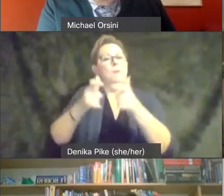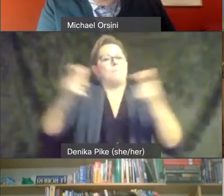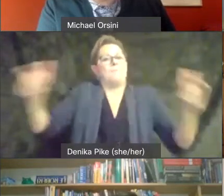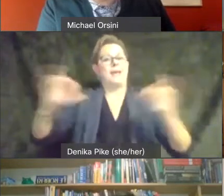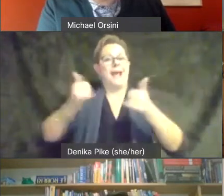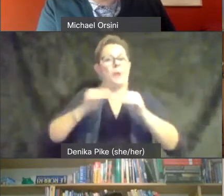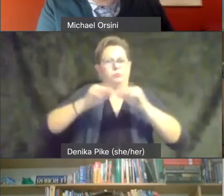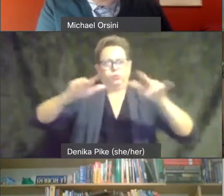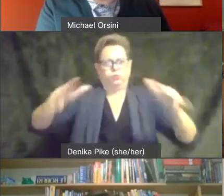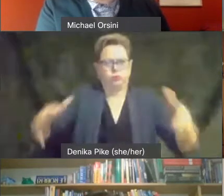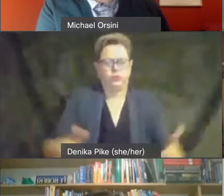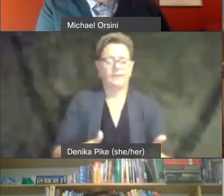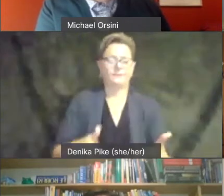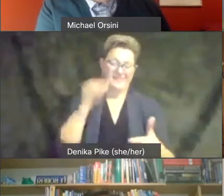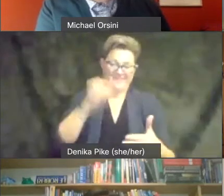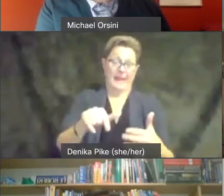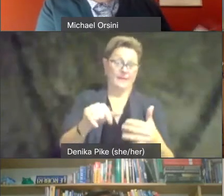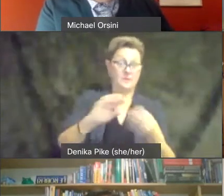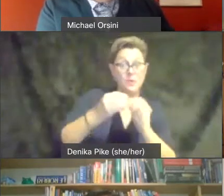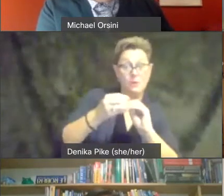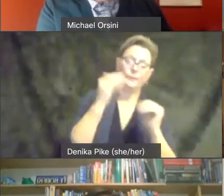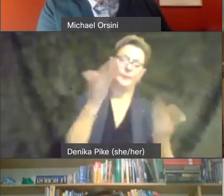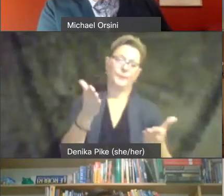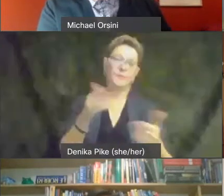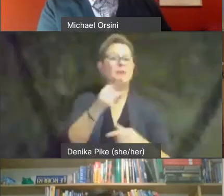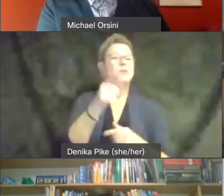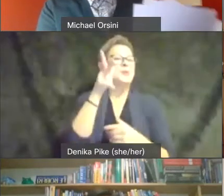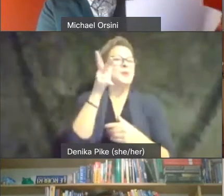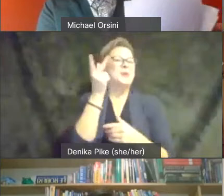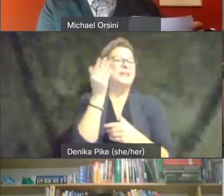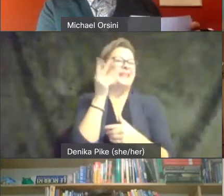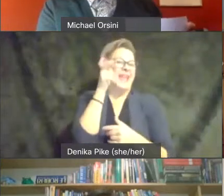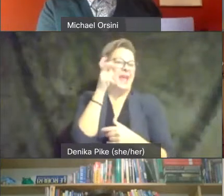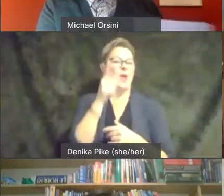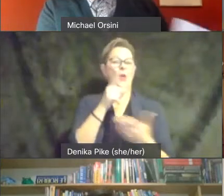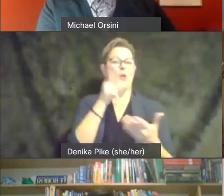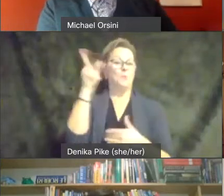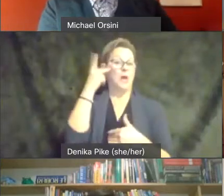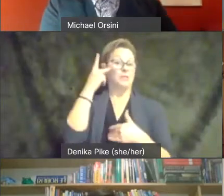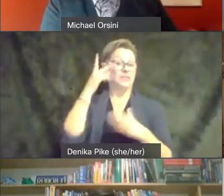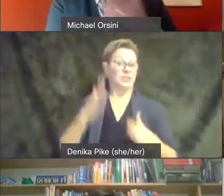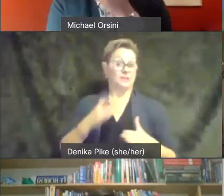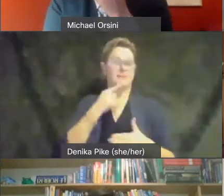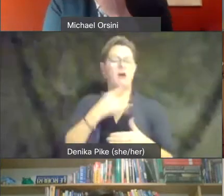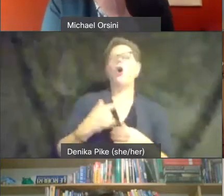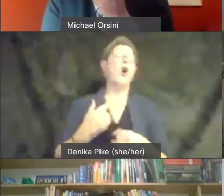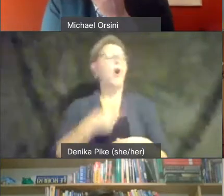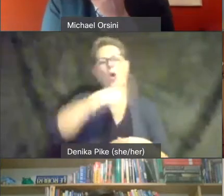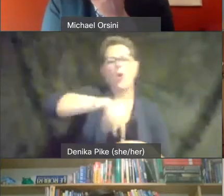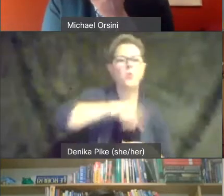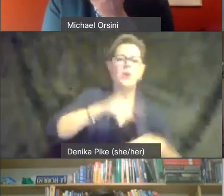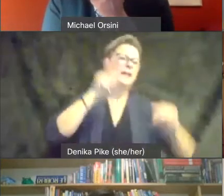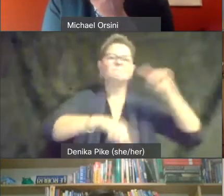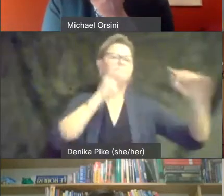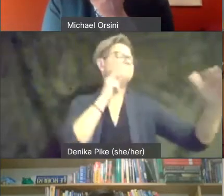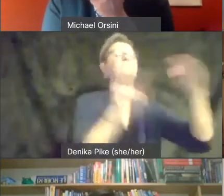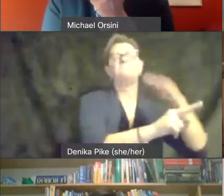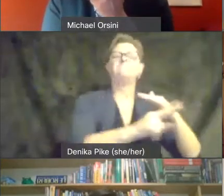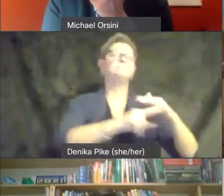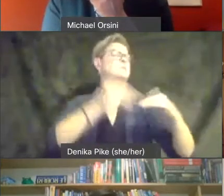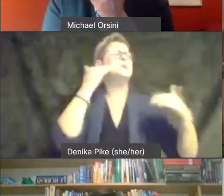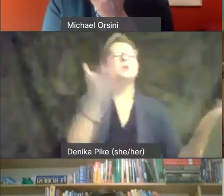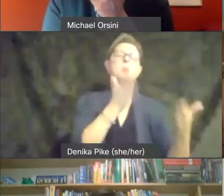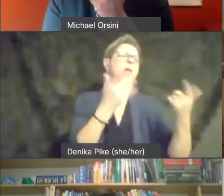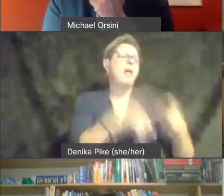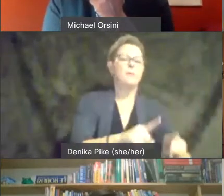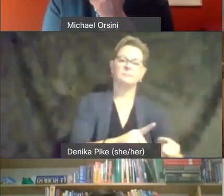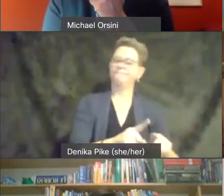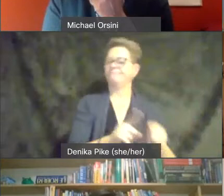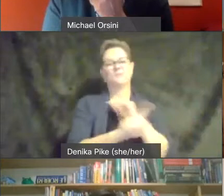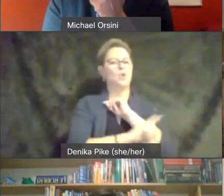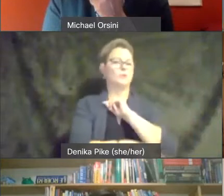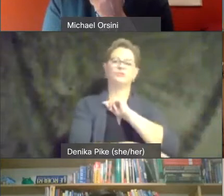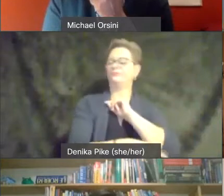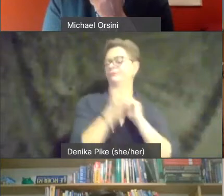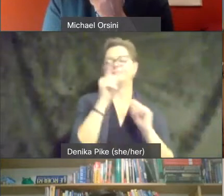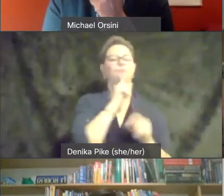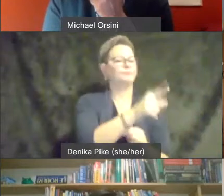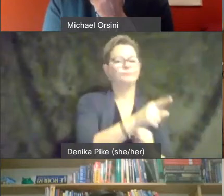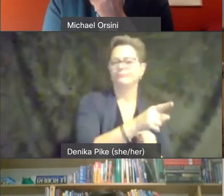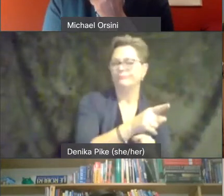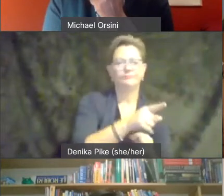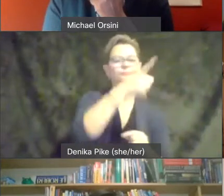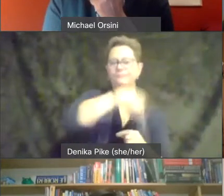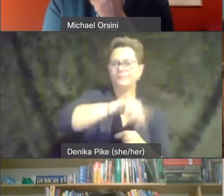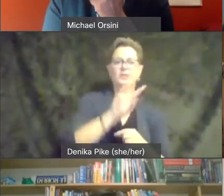So, whenever you hear a politician, say, no one saw this coming, this is a once in a lifetime thing. Rubbish. There was systems. There were warnings the was flagging this without object you throughout January.